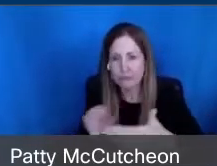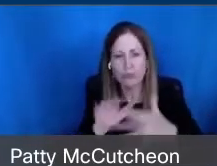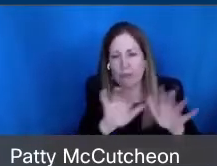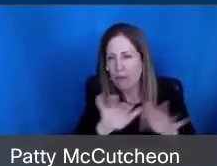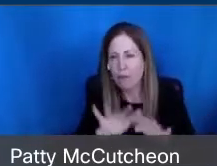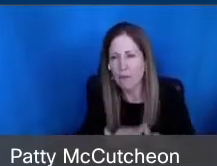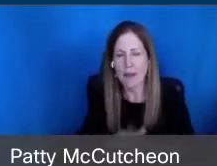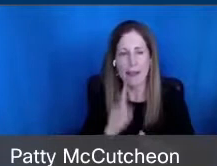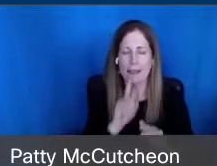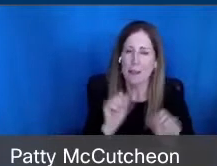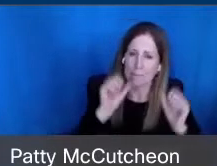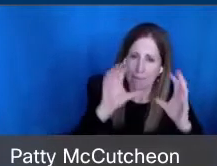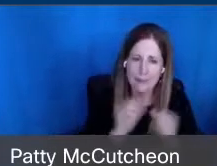about what is on the website?